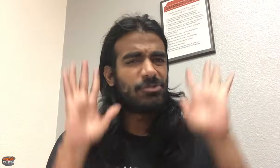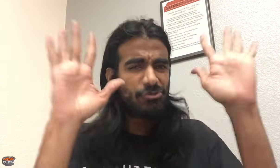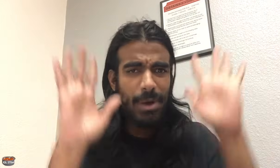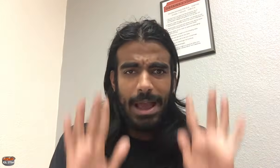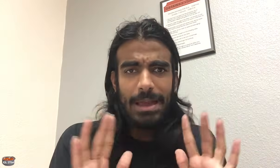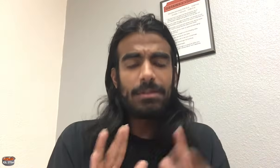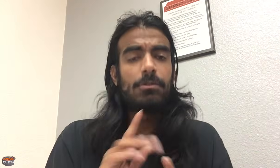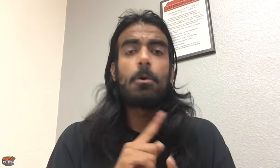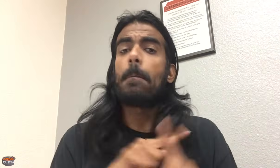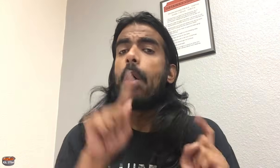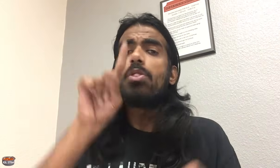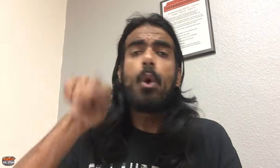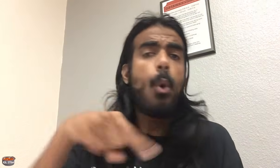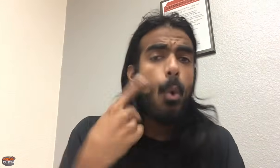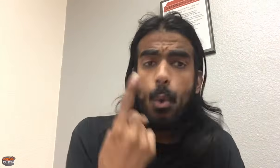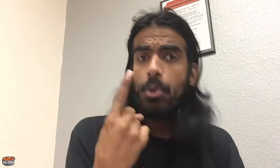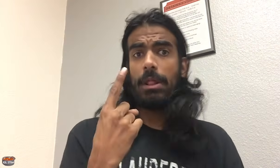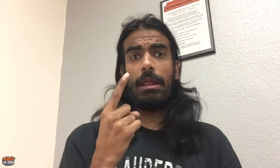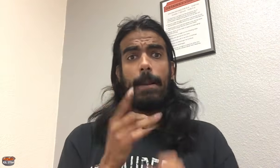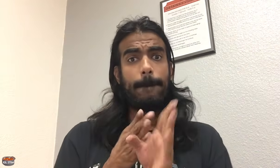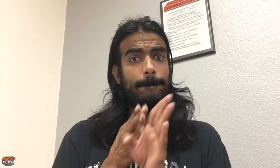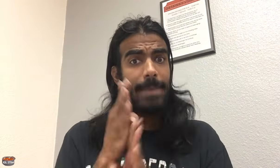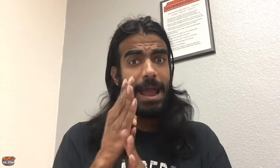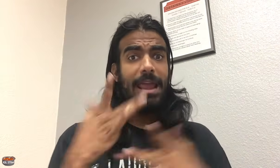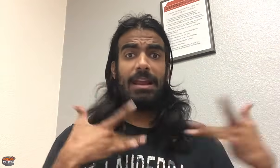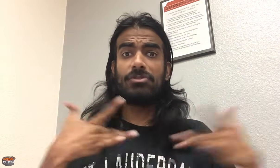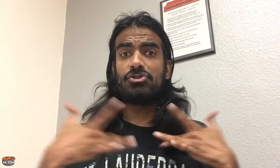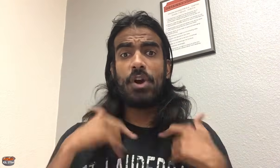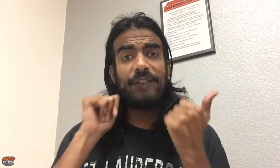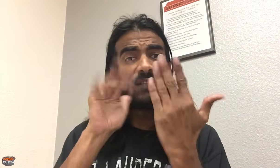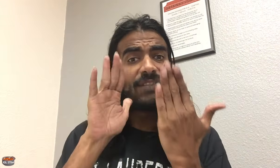It's really great, but at the same time,